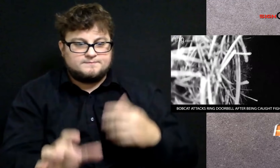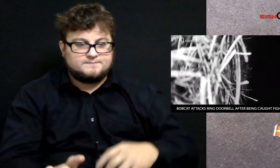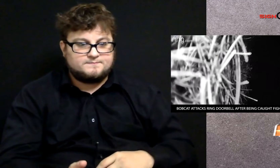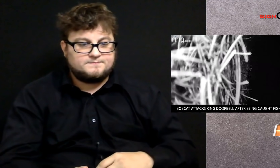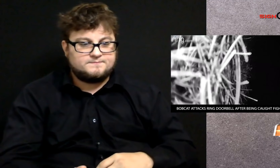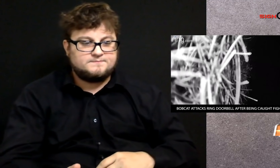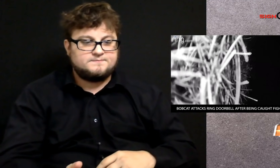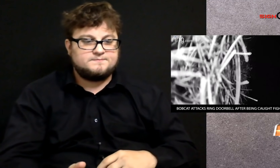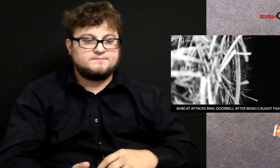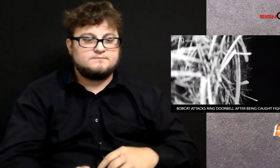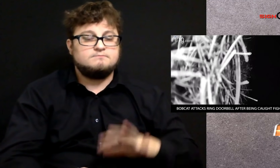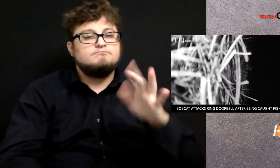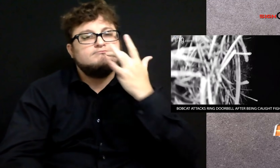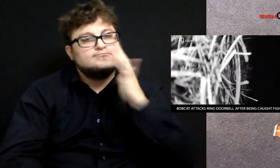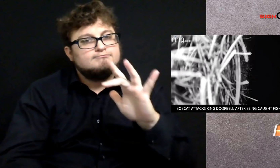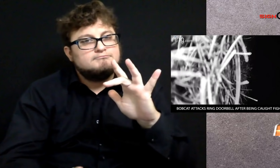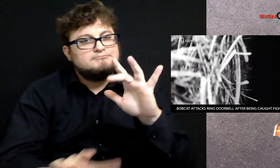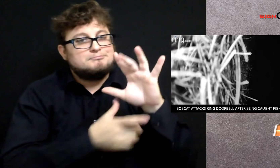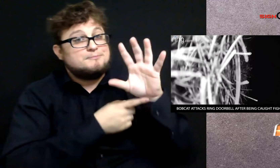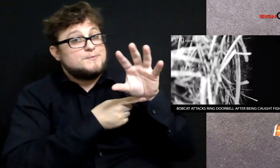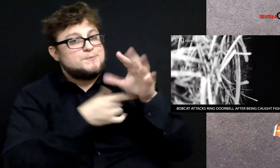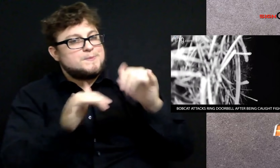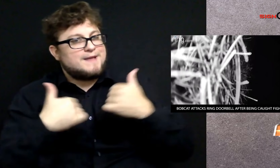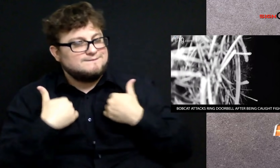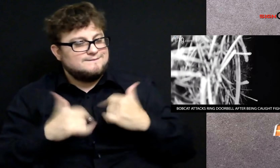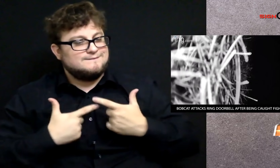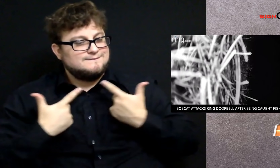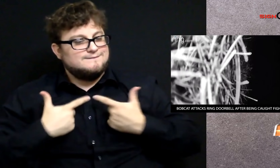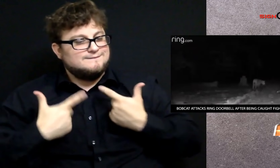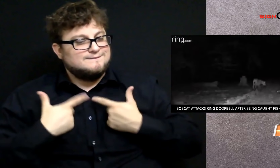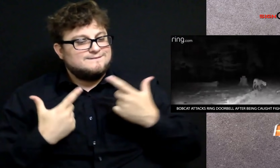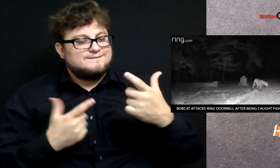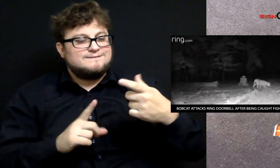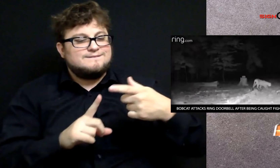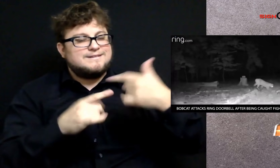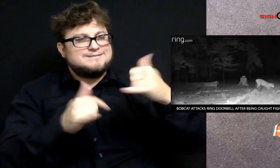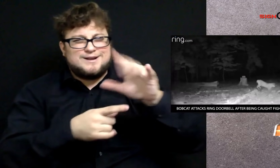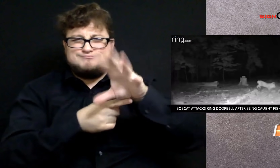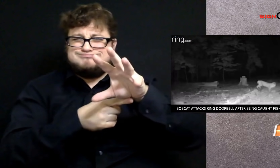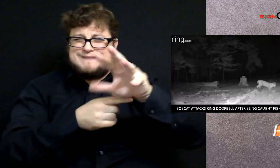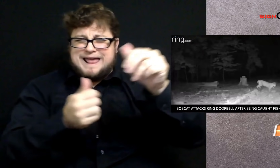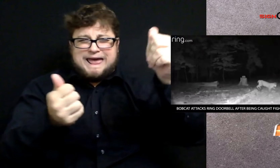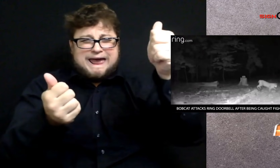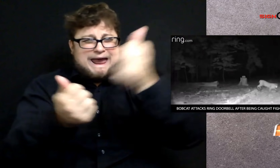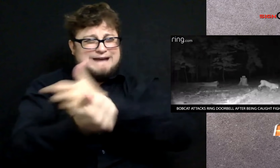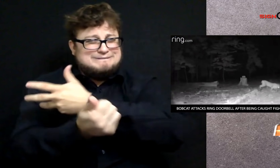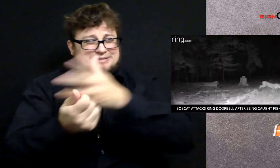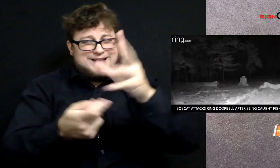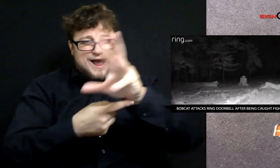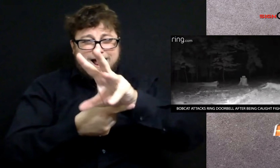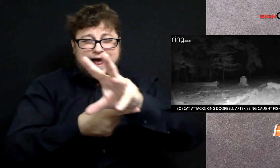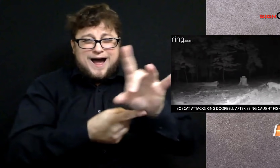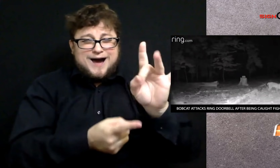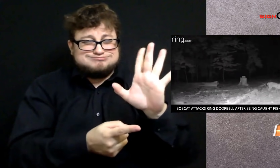its dirty deeds the bobcat took a big swipe at the camera to destroy the evidence fortunately